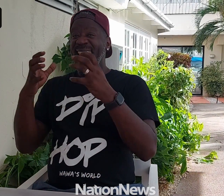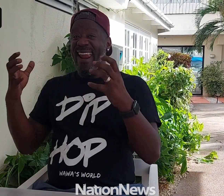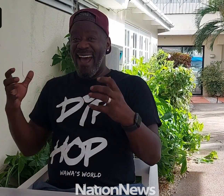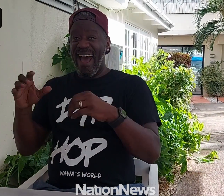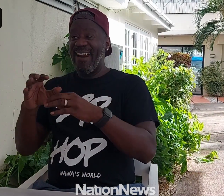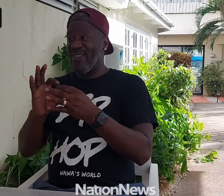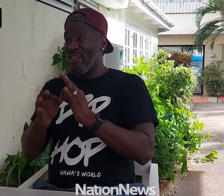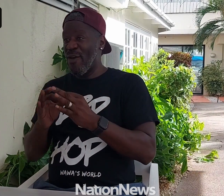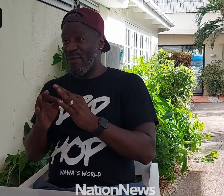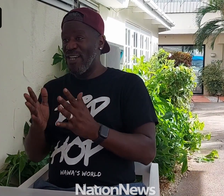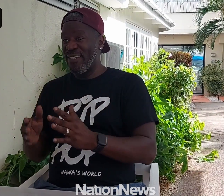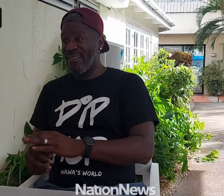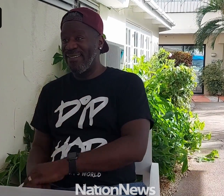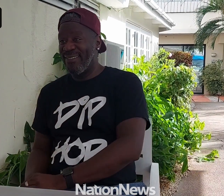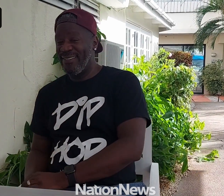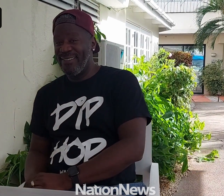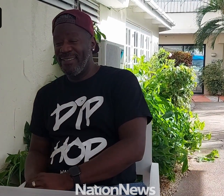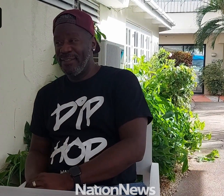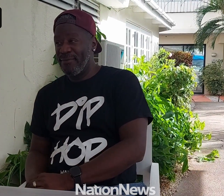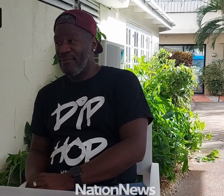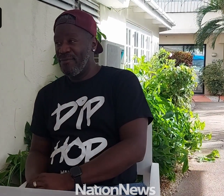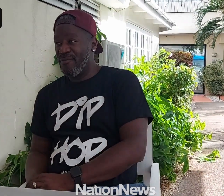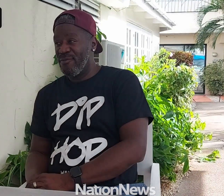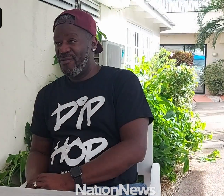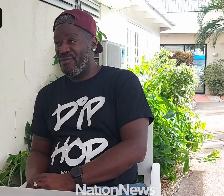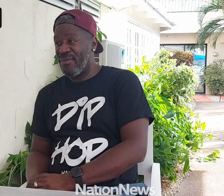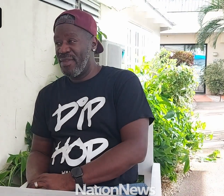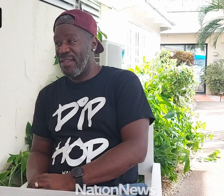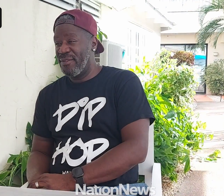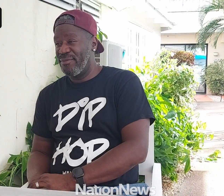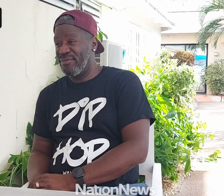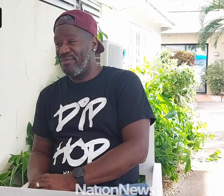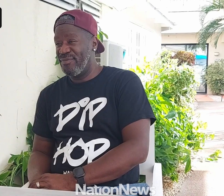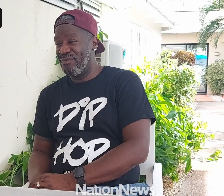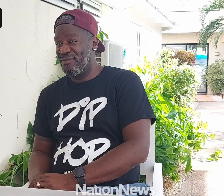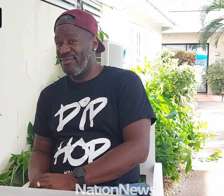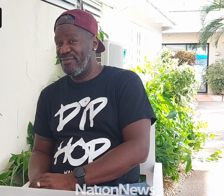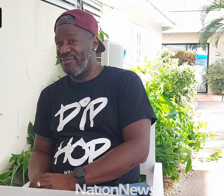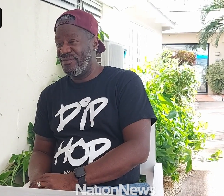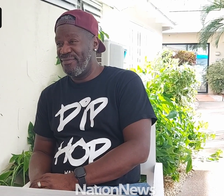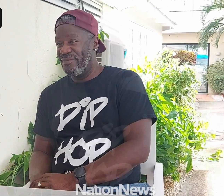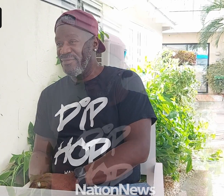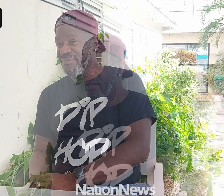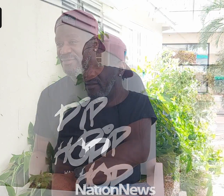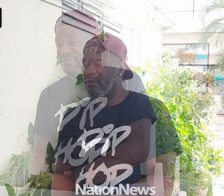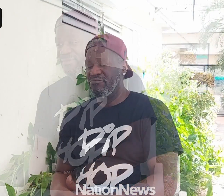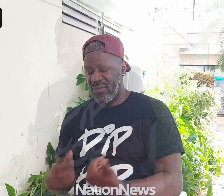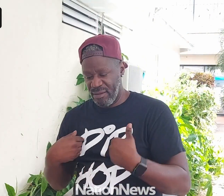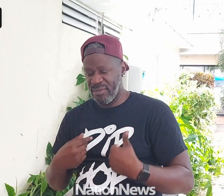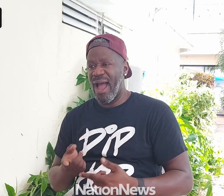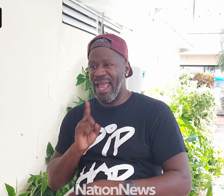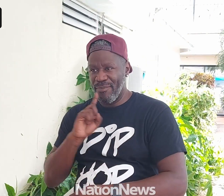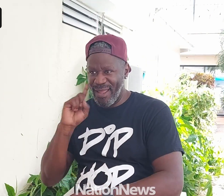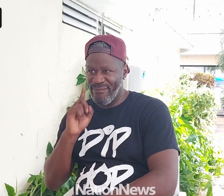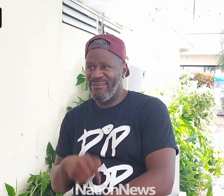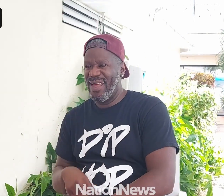where you can have the ability to train interpreters as well I'm